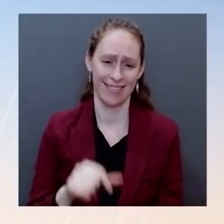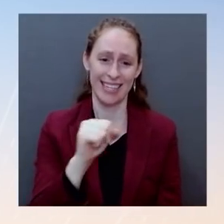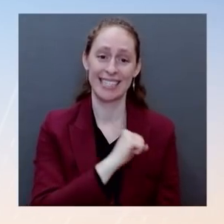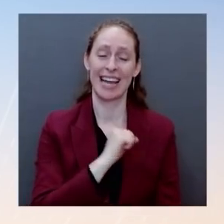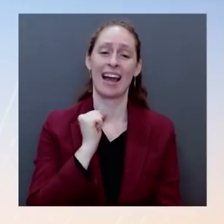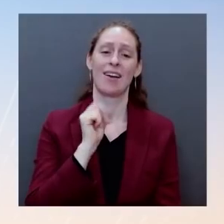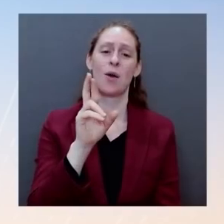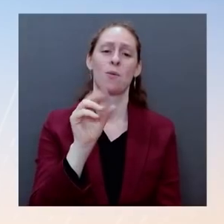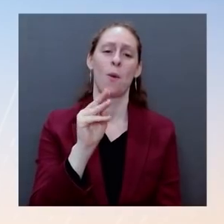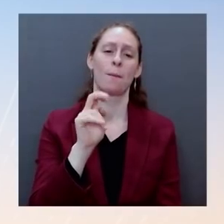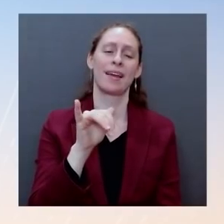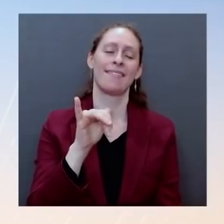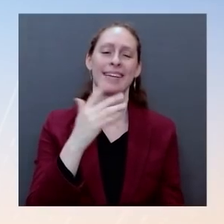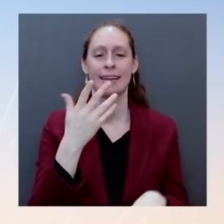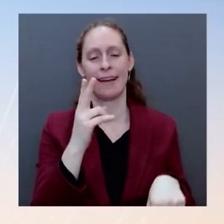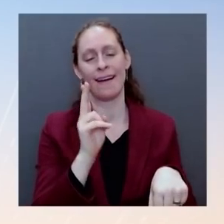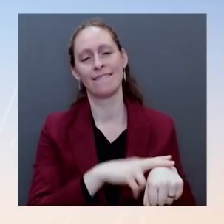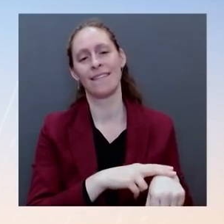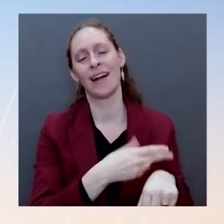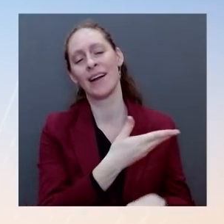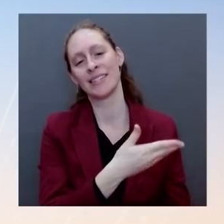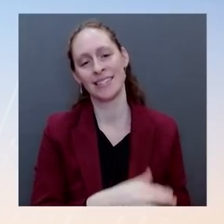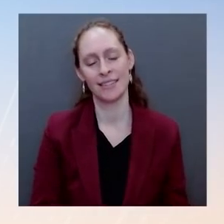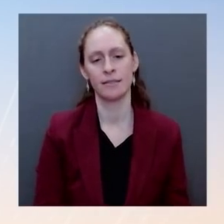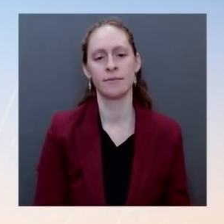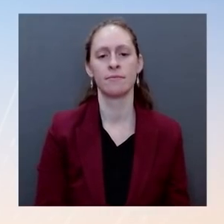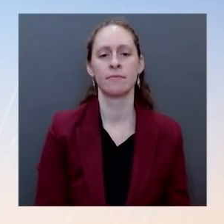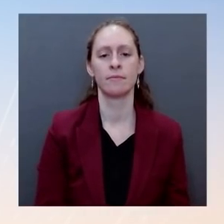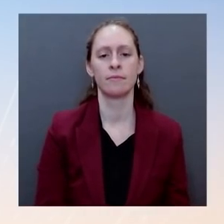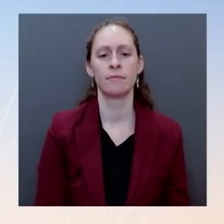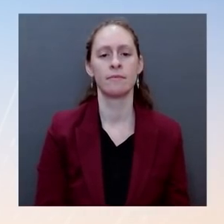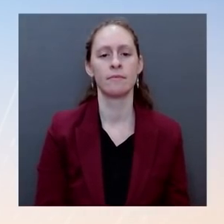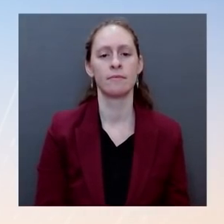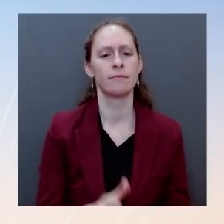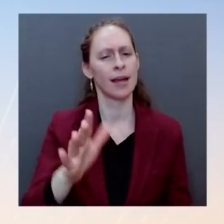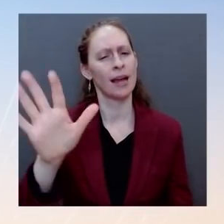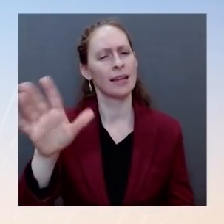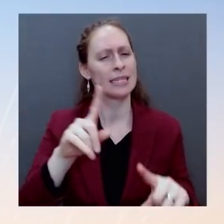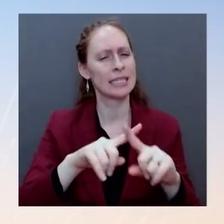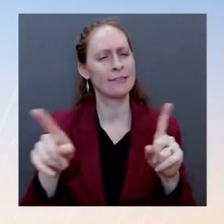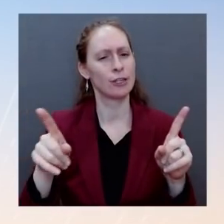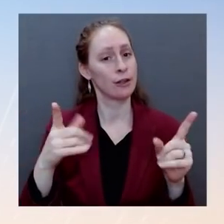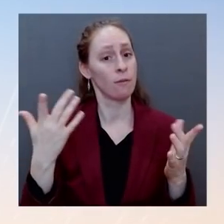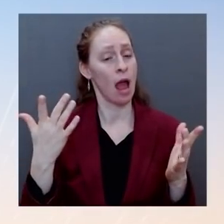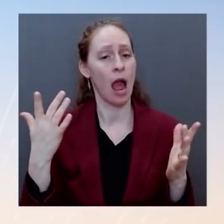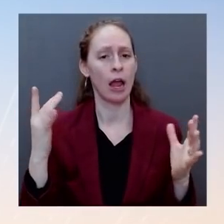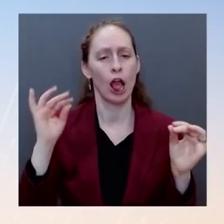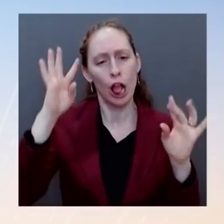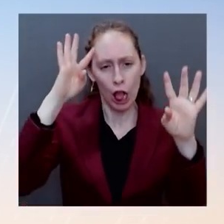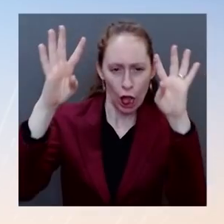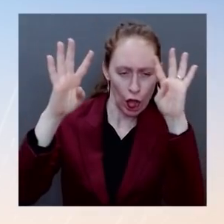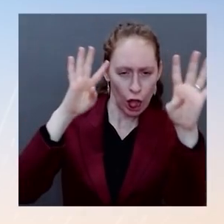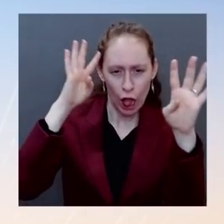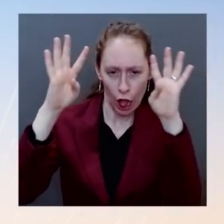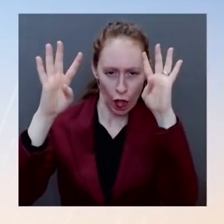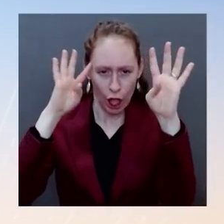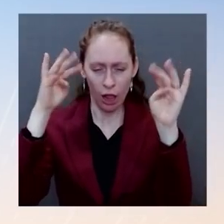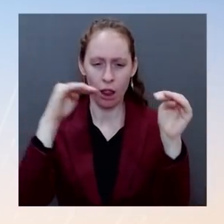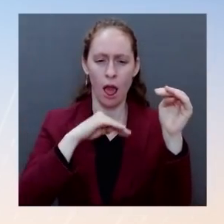totally debunked by 80 judges, including Trump-appointed ones, and election authorities across the country and making objective, true statements,